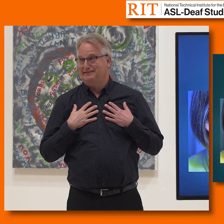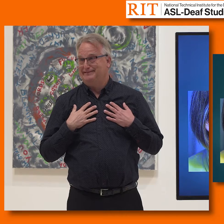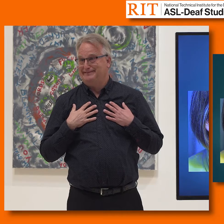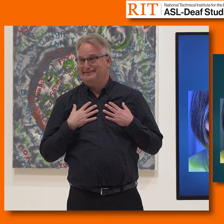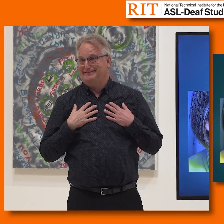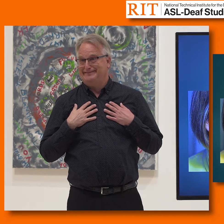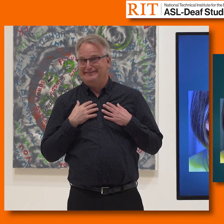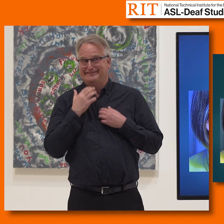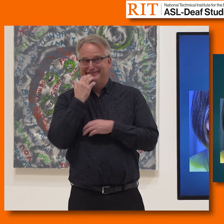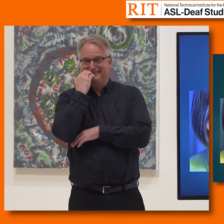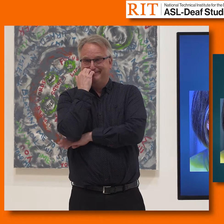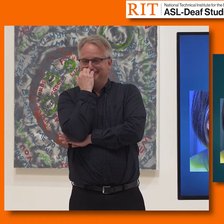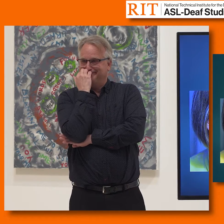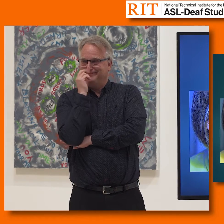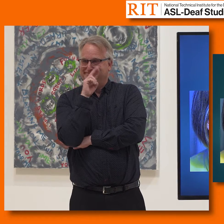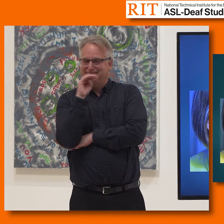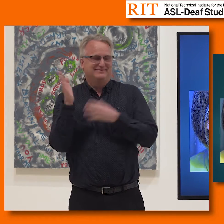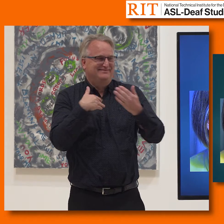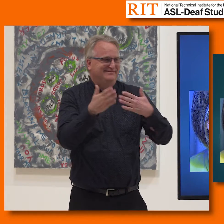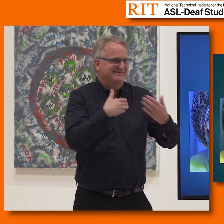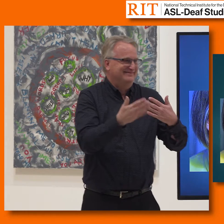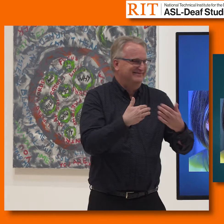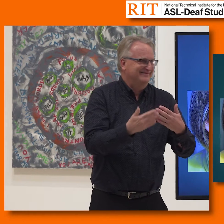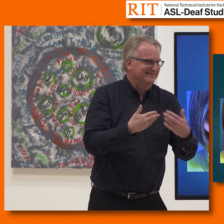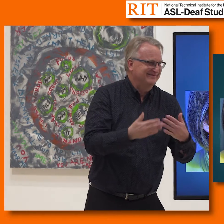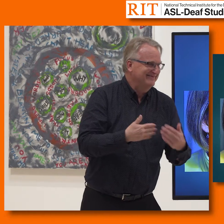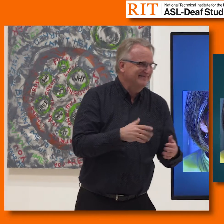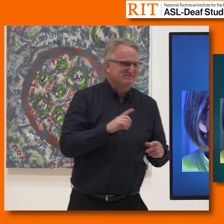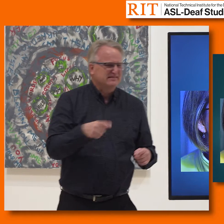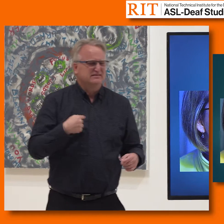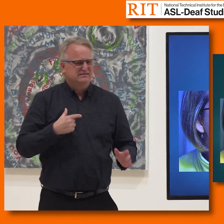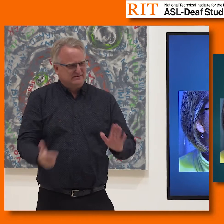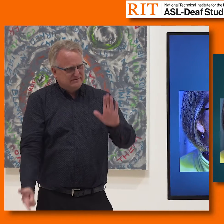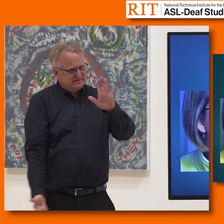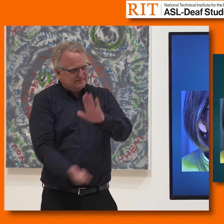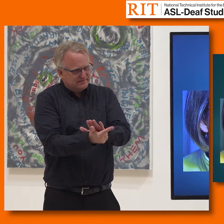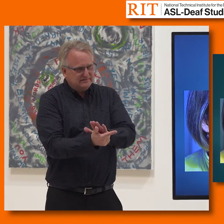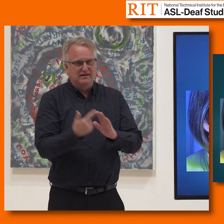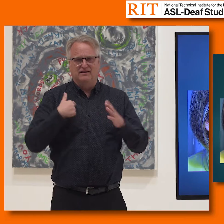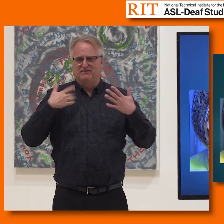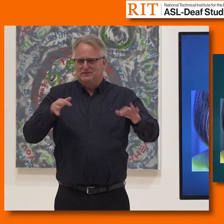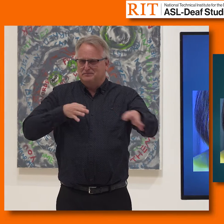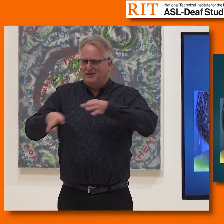Uh-oh. Right? No, I'm kidding, I'm kidding. But I did not want that word